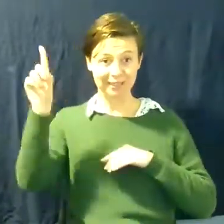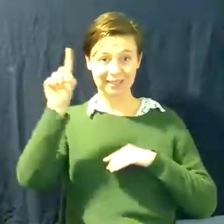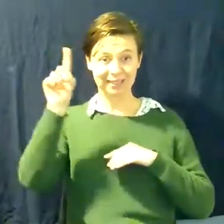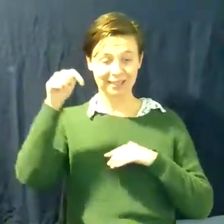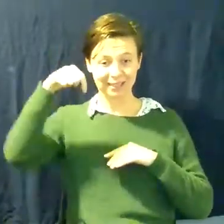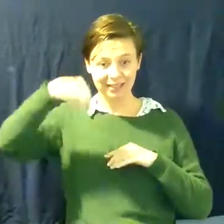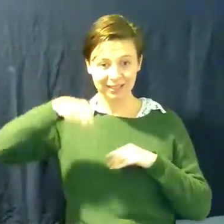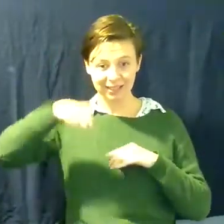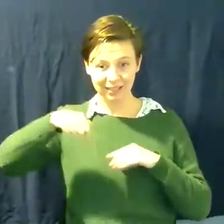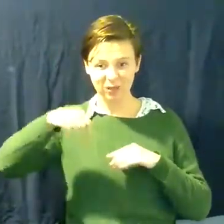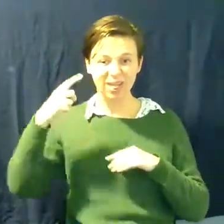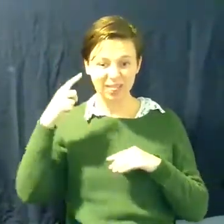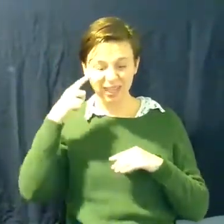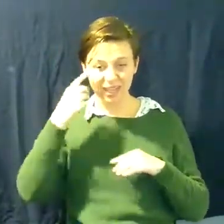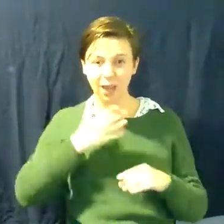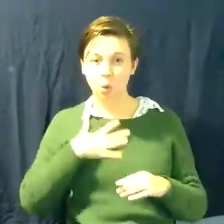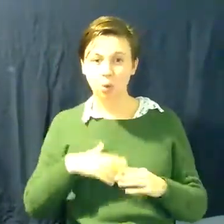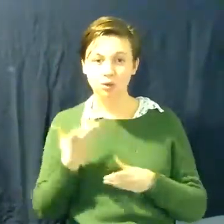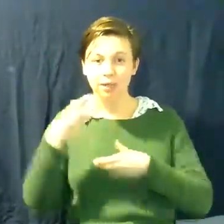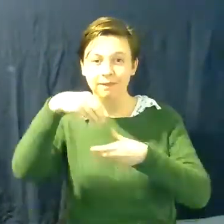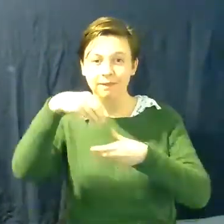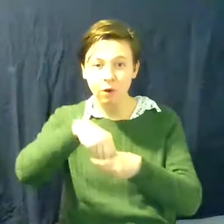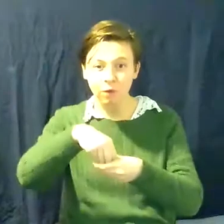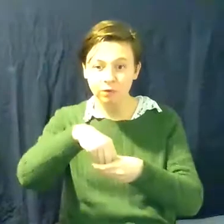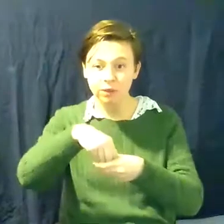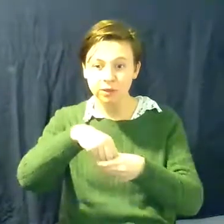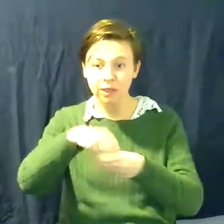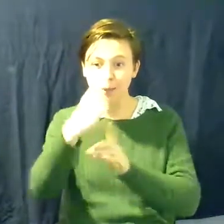want to share this with everybody, and that is fine, but David is just curious